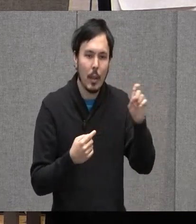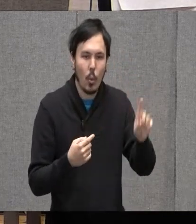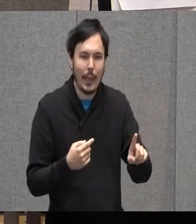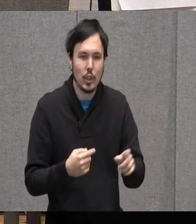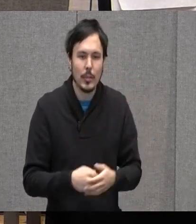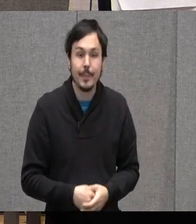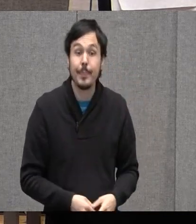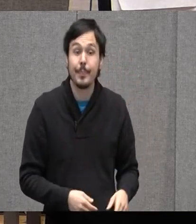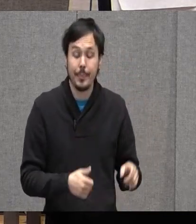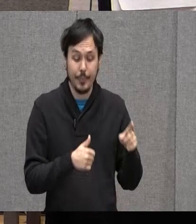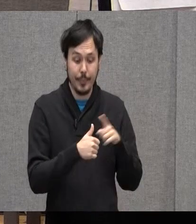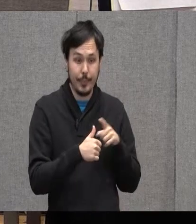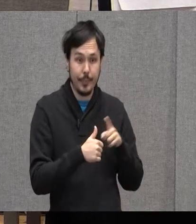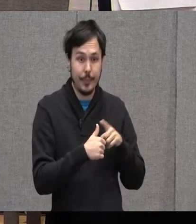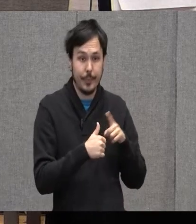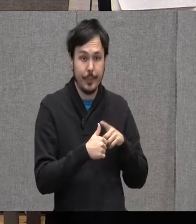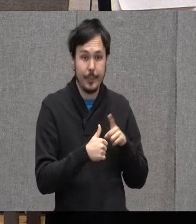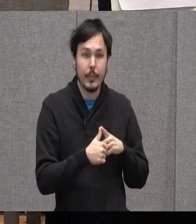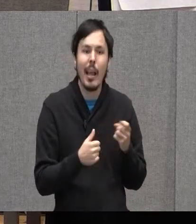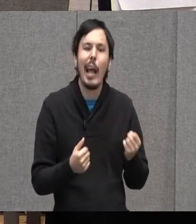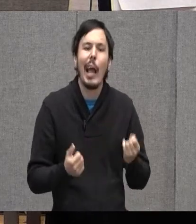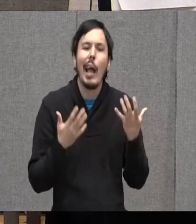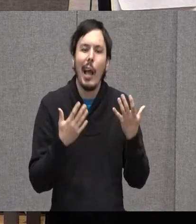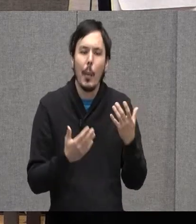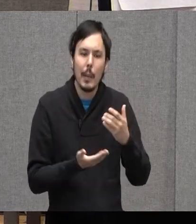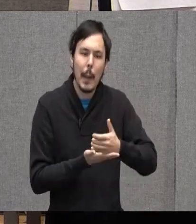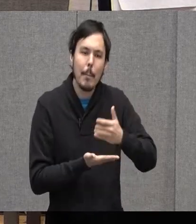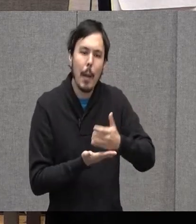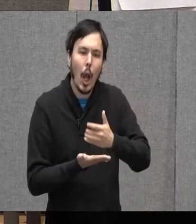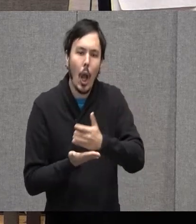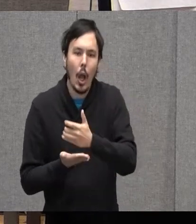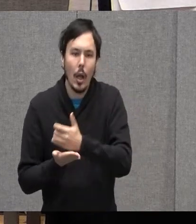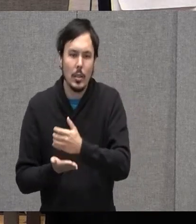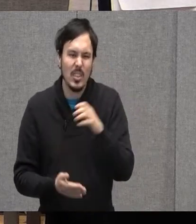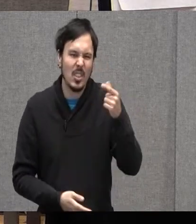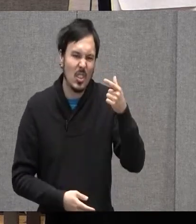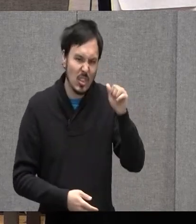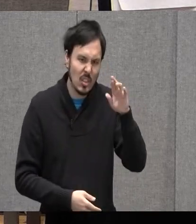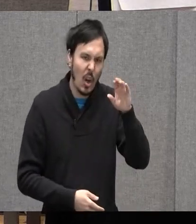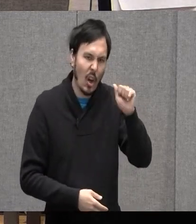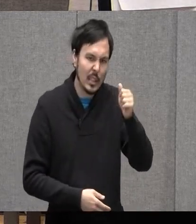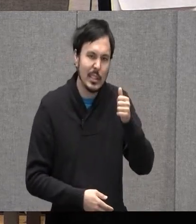Number one. How many pots can Mr. Garcia arrange along the side